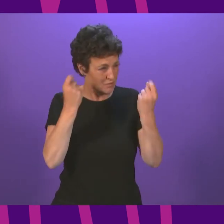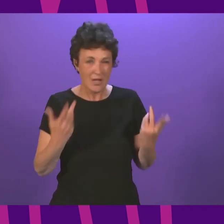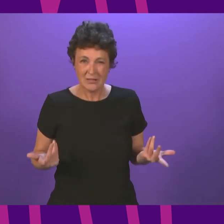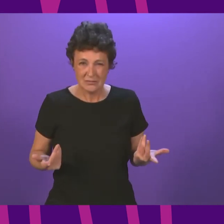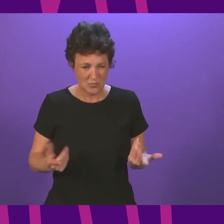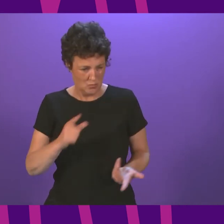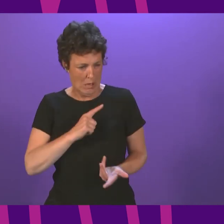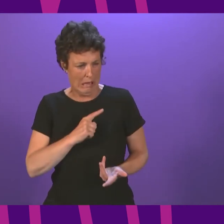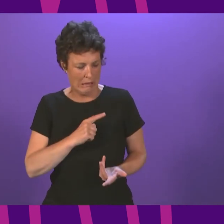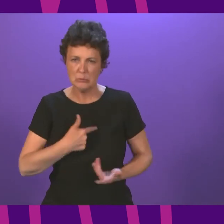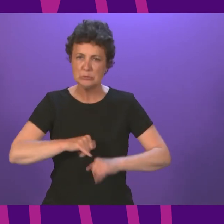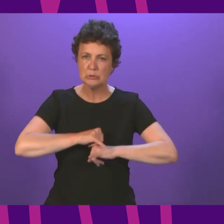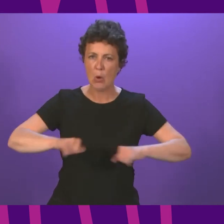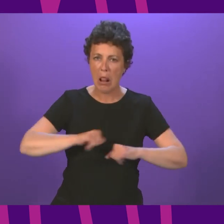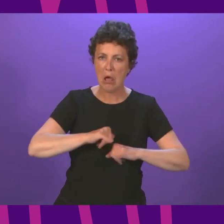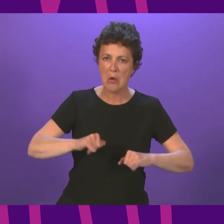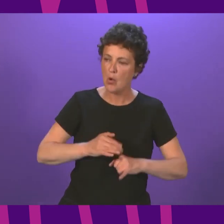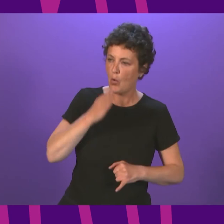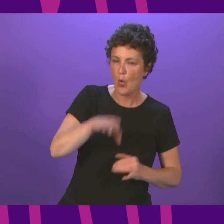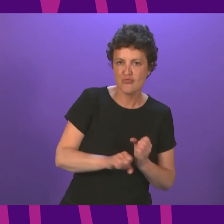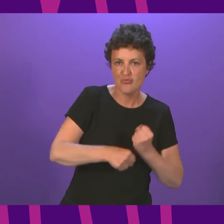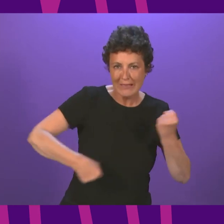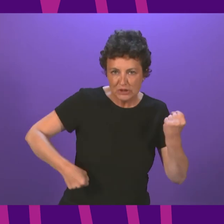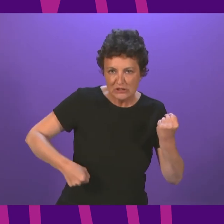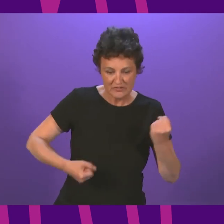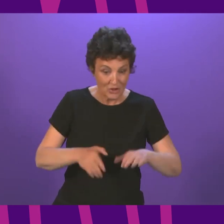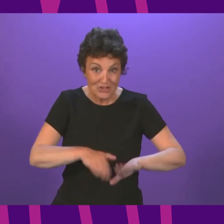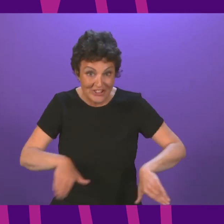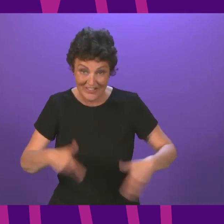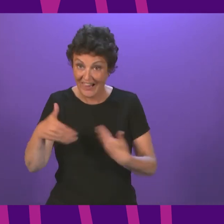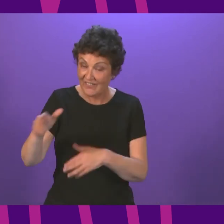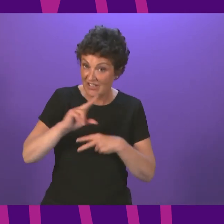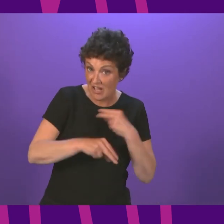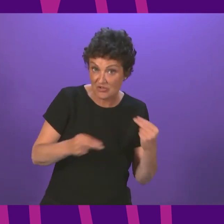and Parliament can ensure that there is scrutiny and that members can vote on changes within